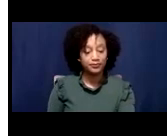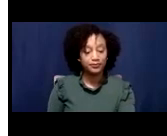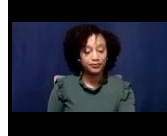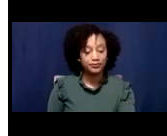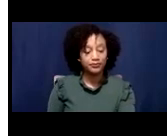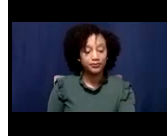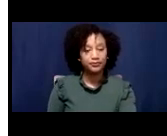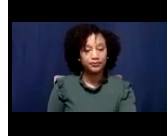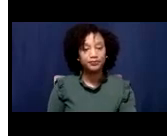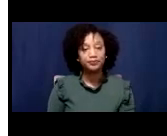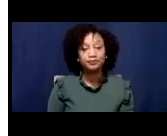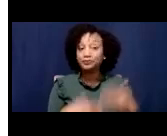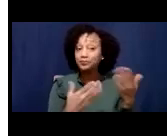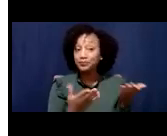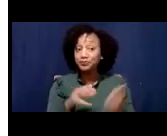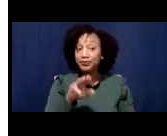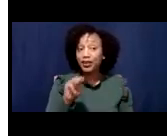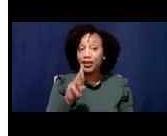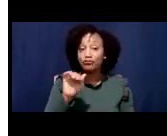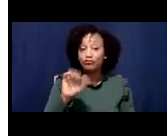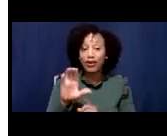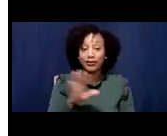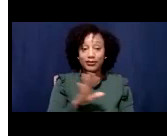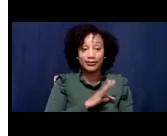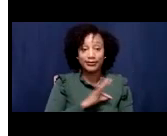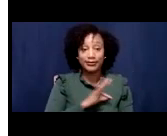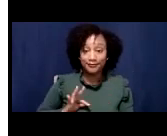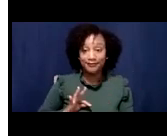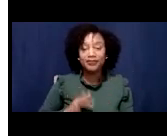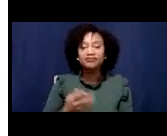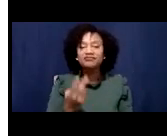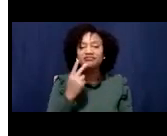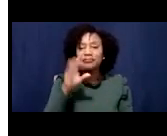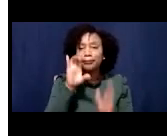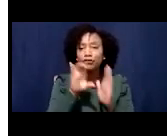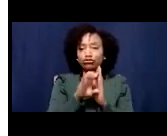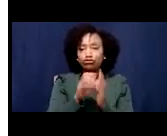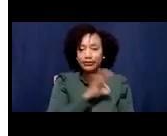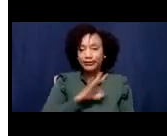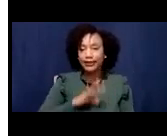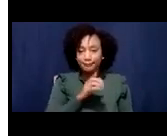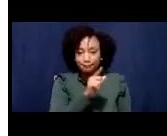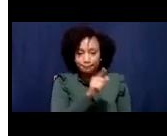This slide called "MRAC Staff" has small headshots of each staff member, a collection of headshots